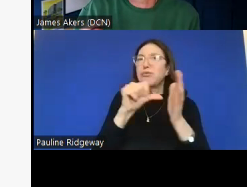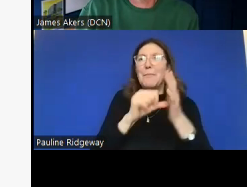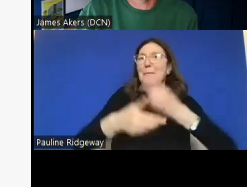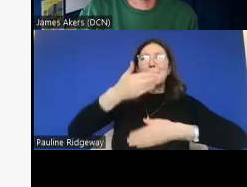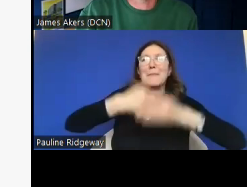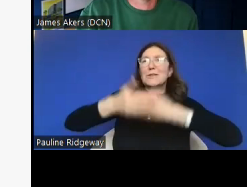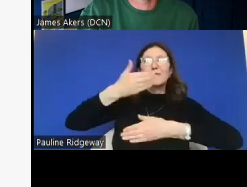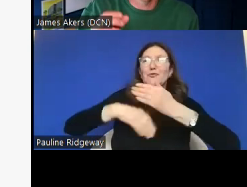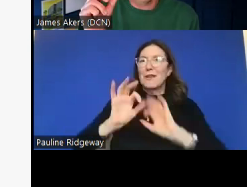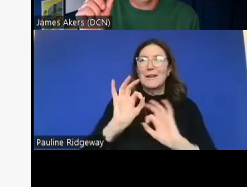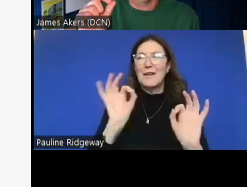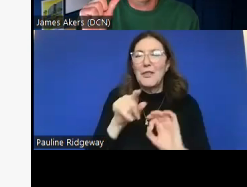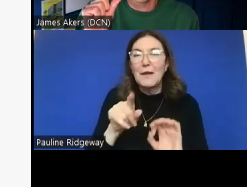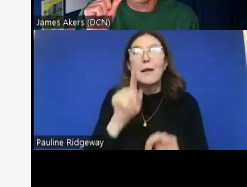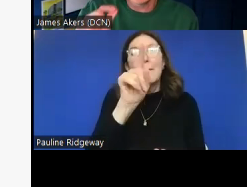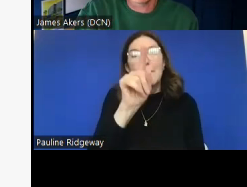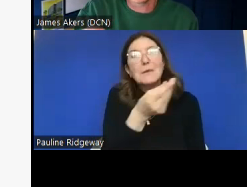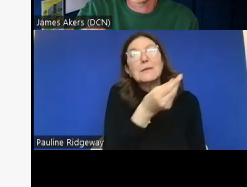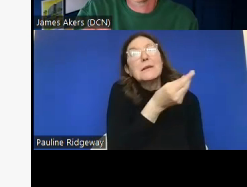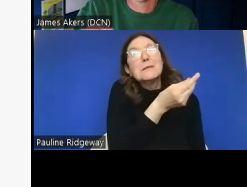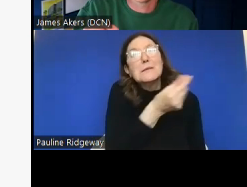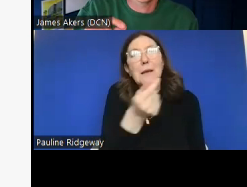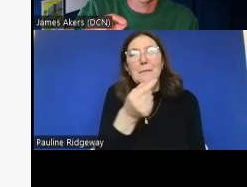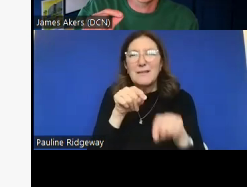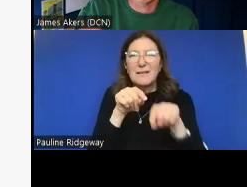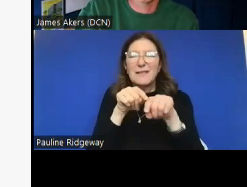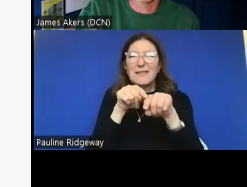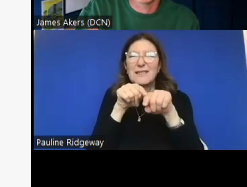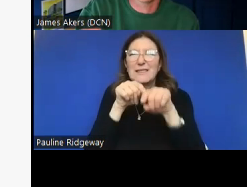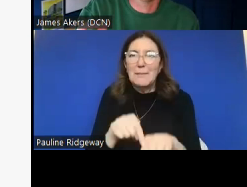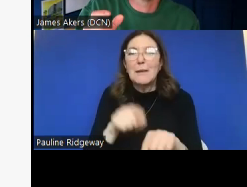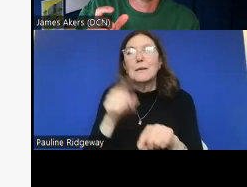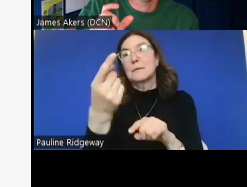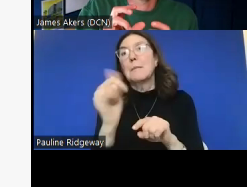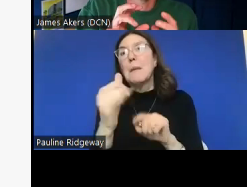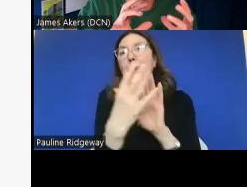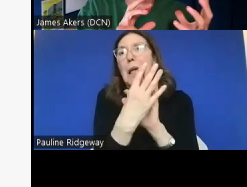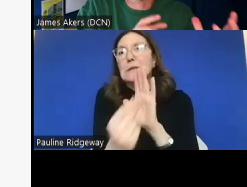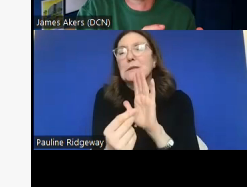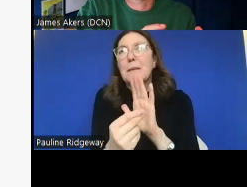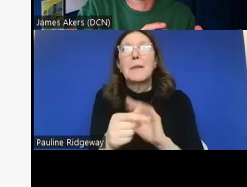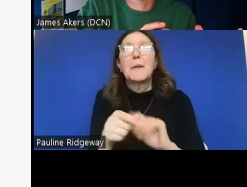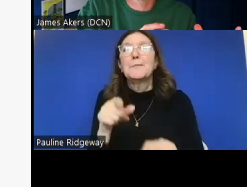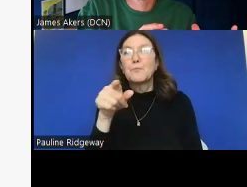Some of the data, some of the specific data, an example of that is if you've got file downloads,